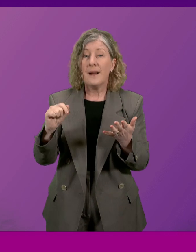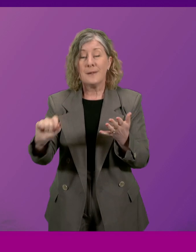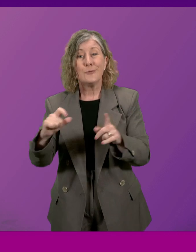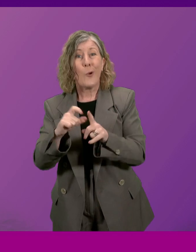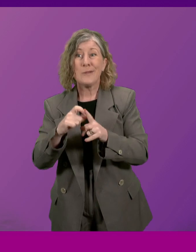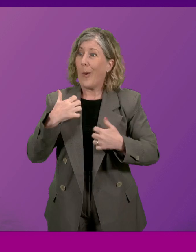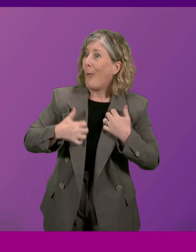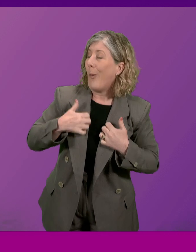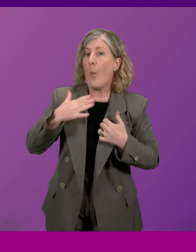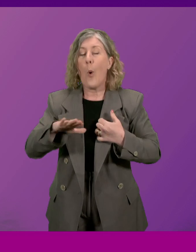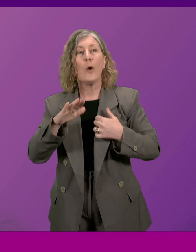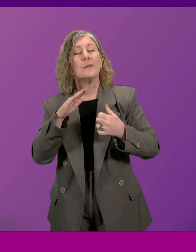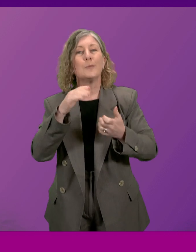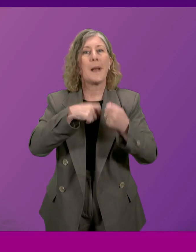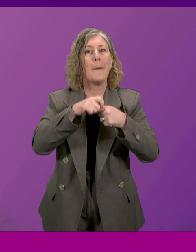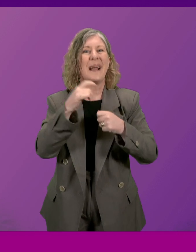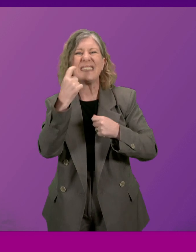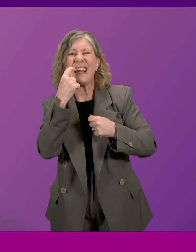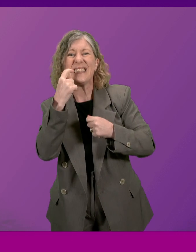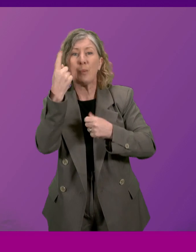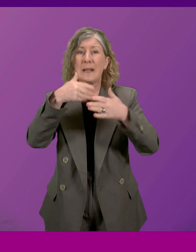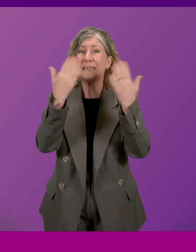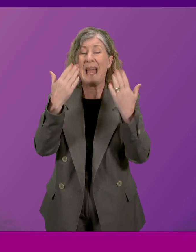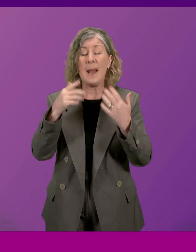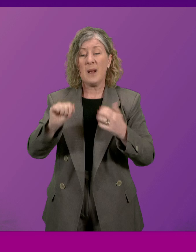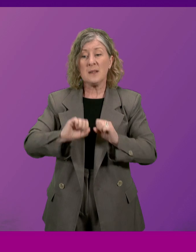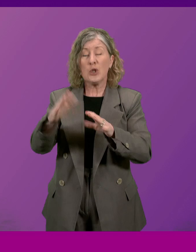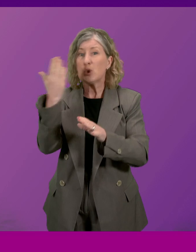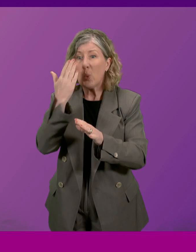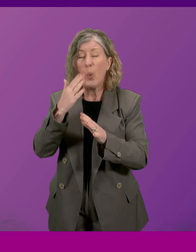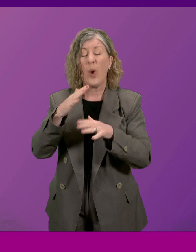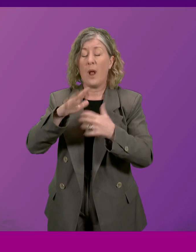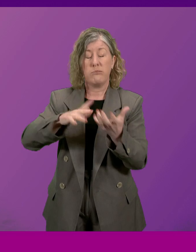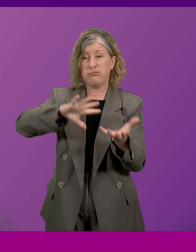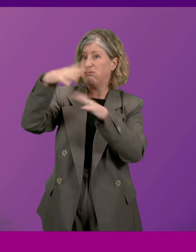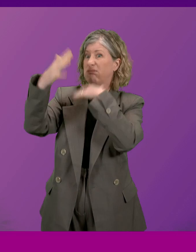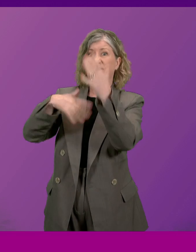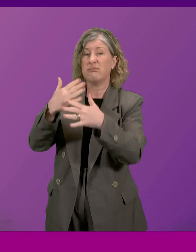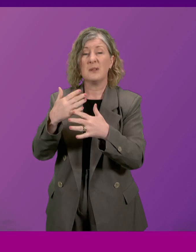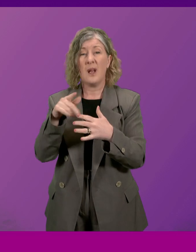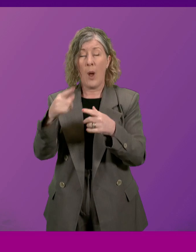had her education so disrupted by the chaos that she missed out on her dream by just one mark.